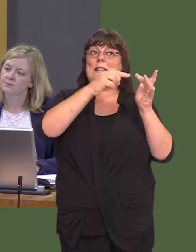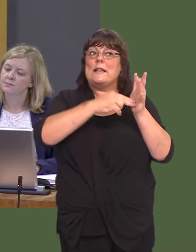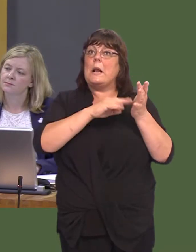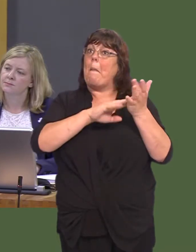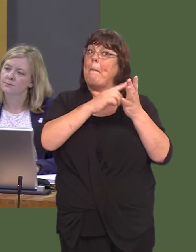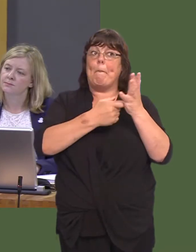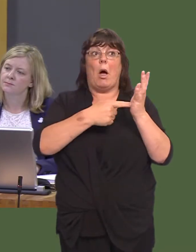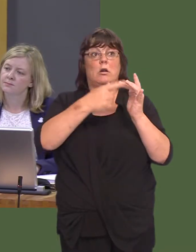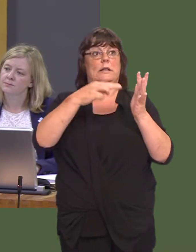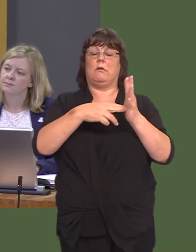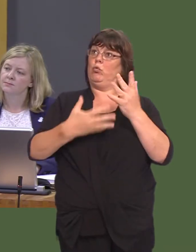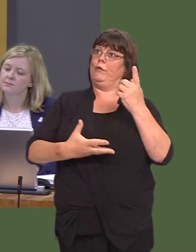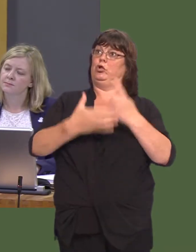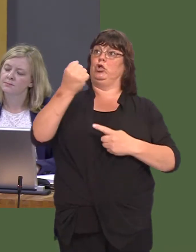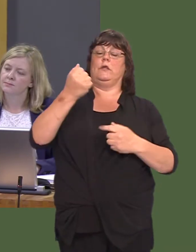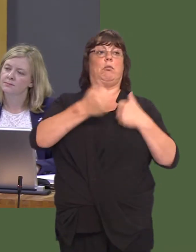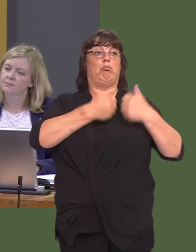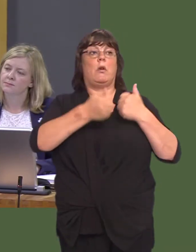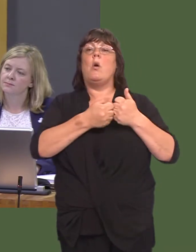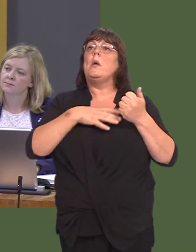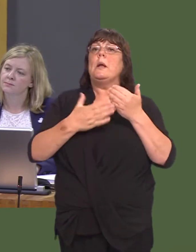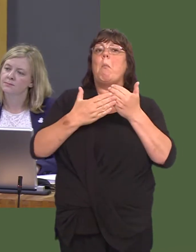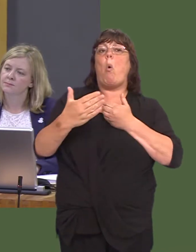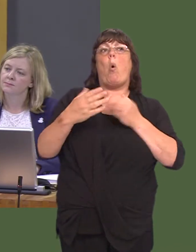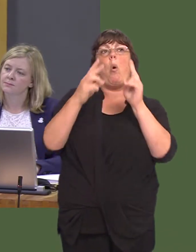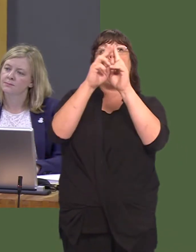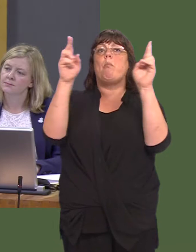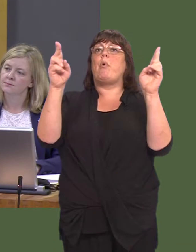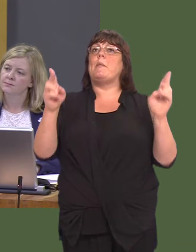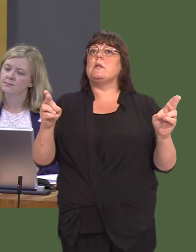Government has actually achieved to deliver, and we need to provide more premises of a